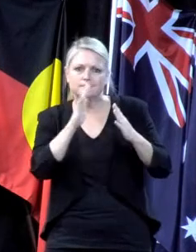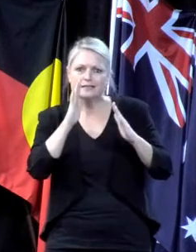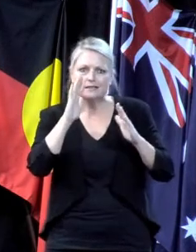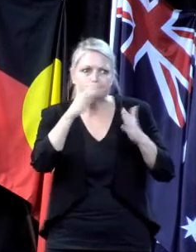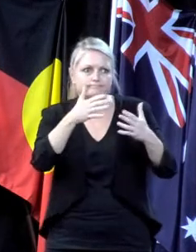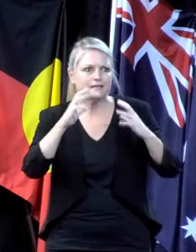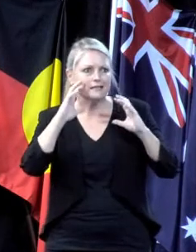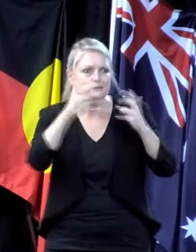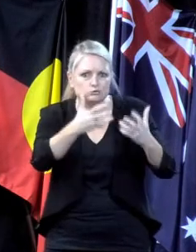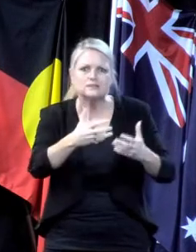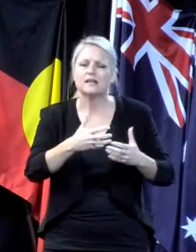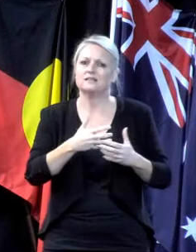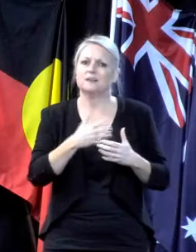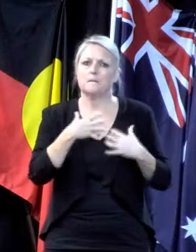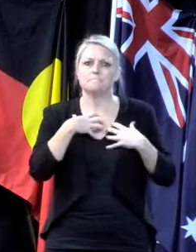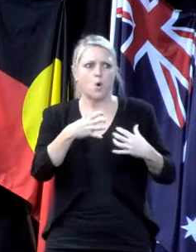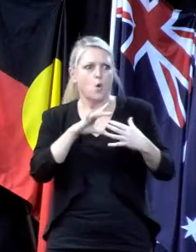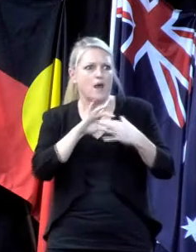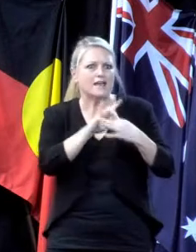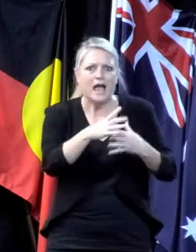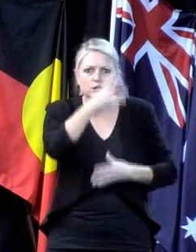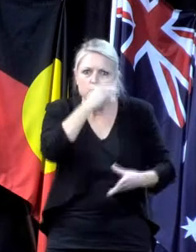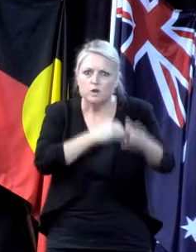than what they did previously before we changed to that model.